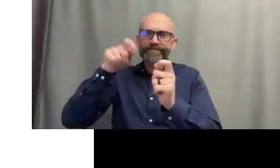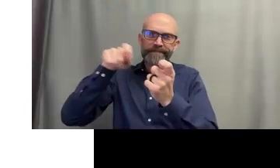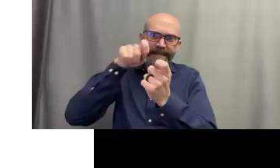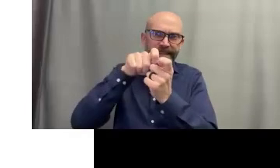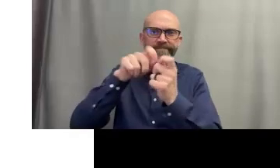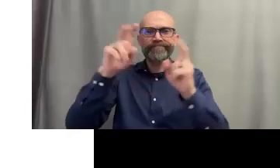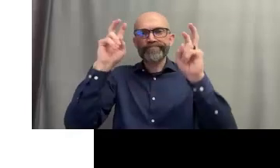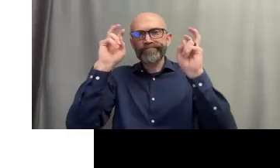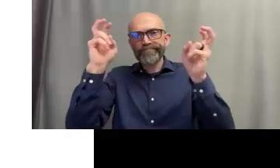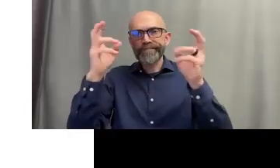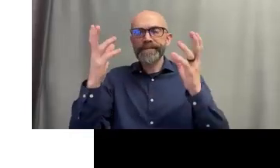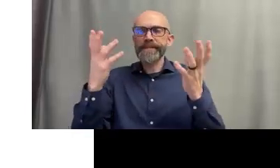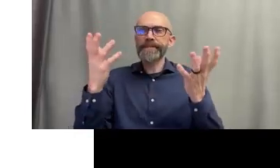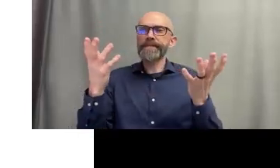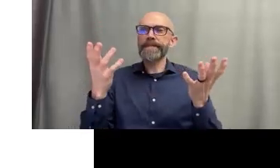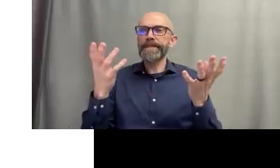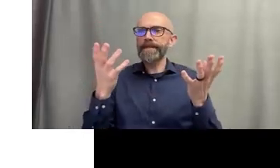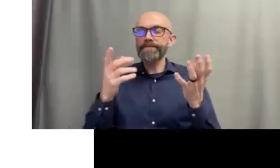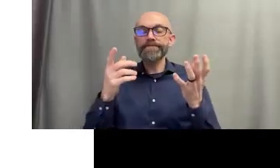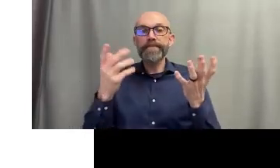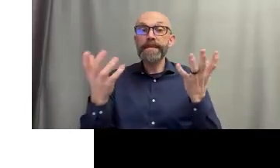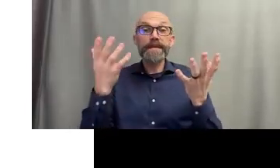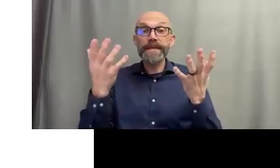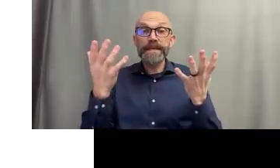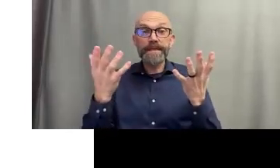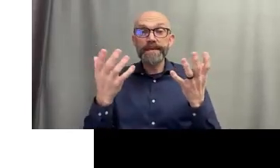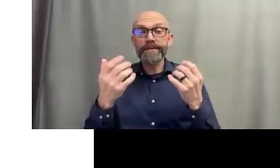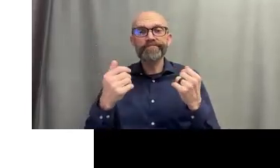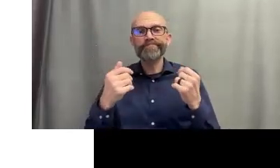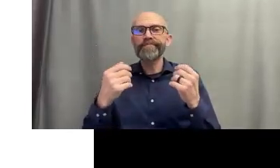you know, going maybe going into the licenses more,